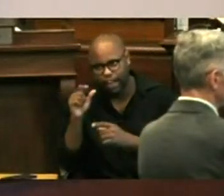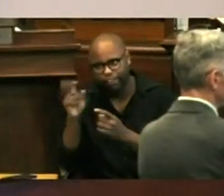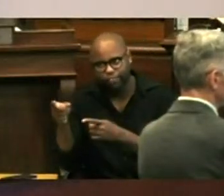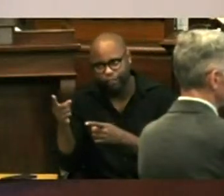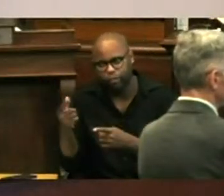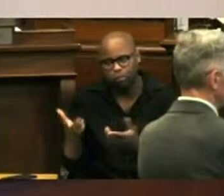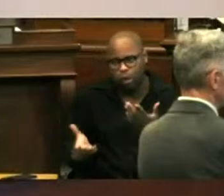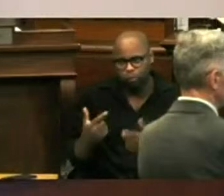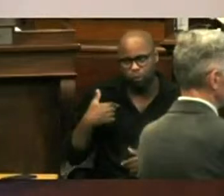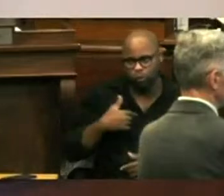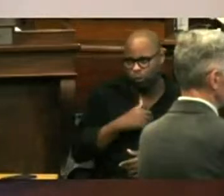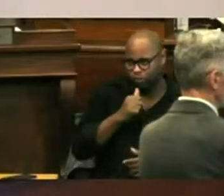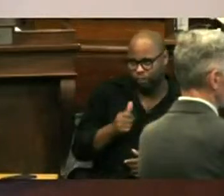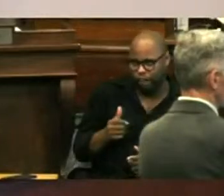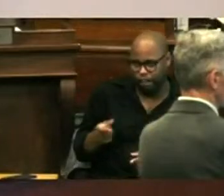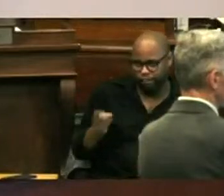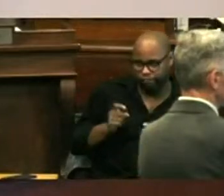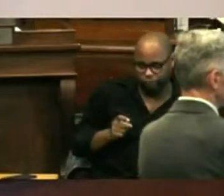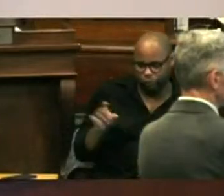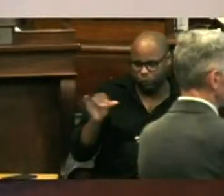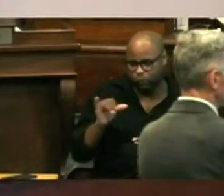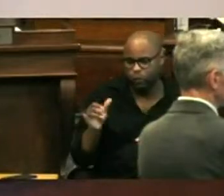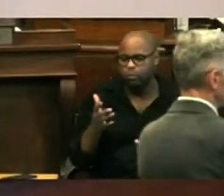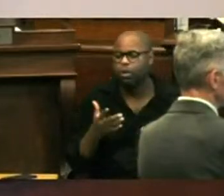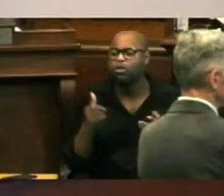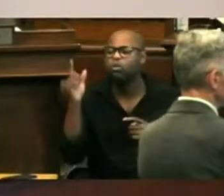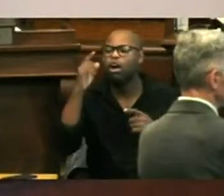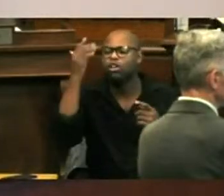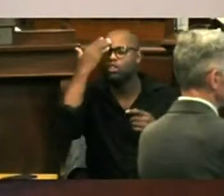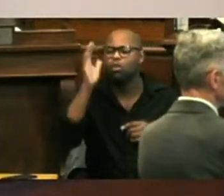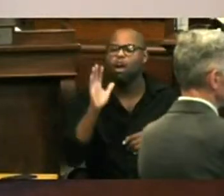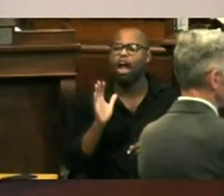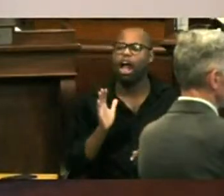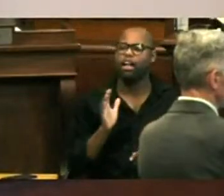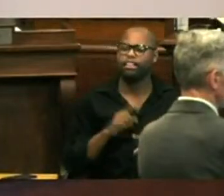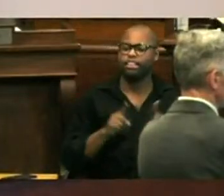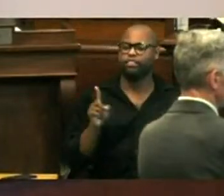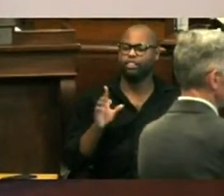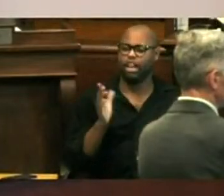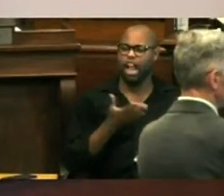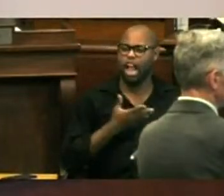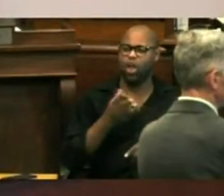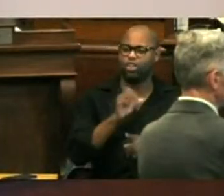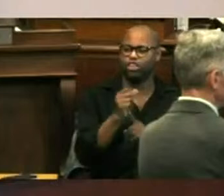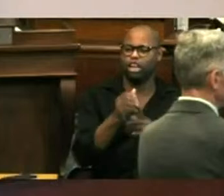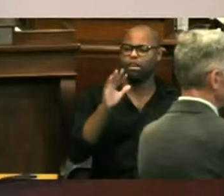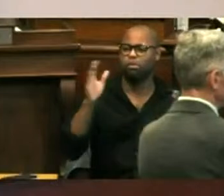you're right that if New York City is not going to be granted exemptions, we won't. We wouldn't either. But I do think